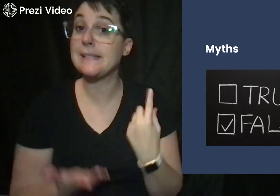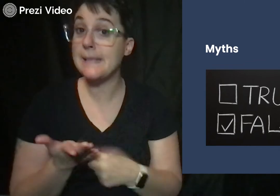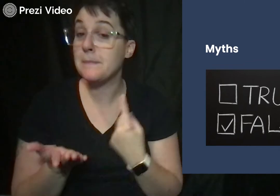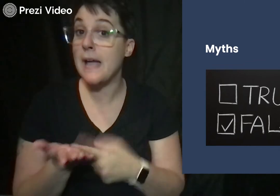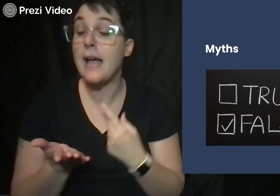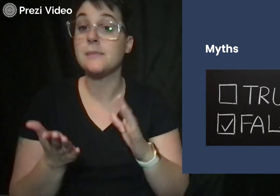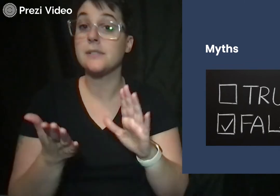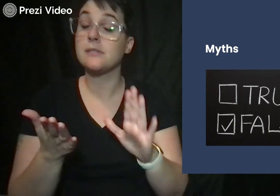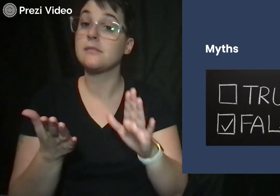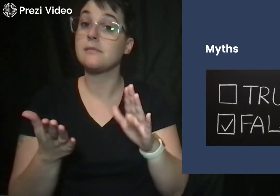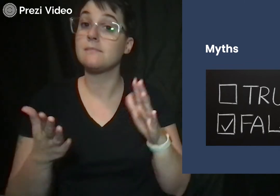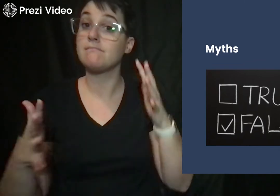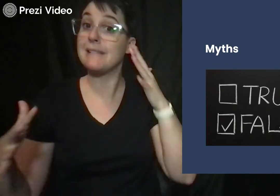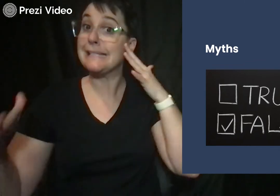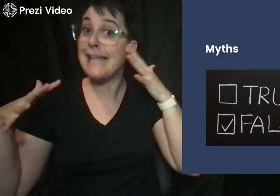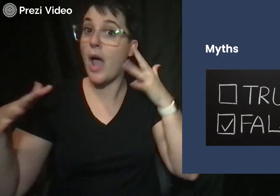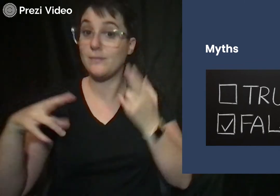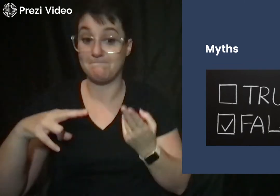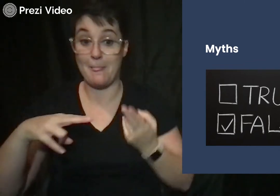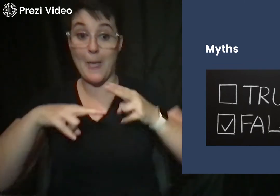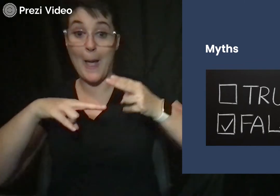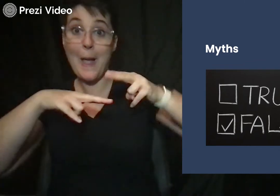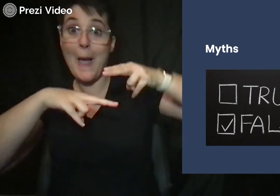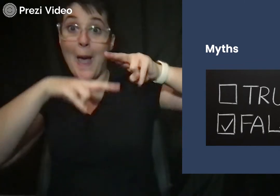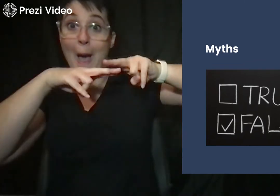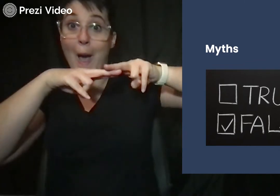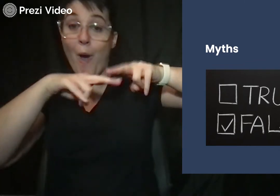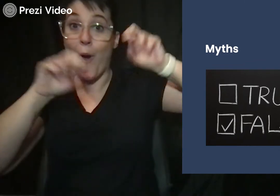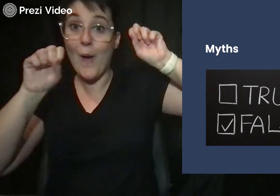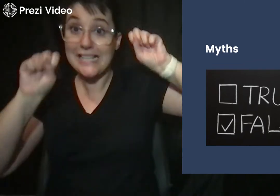Sometimes sound may become louder,